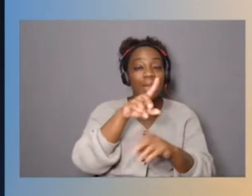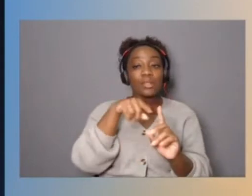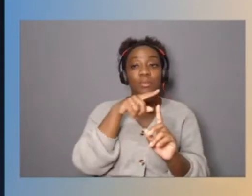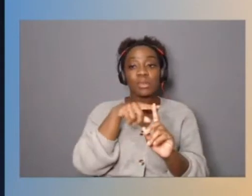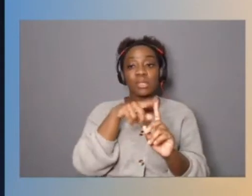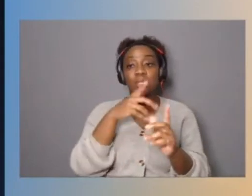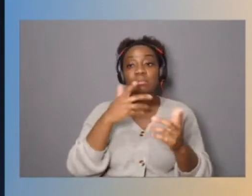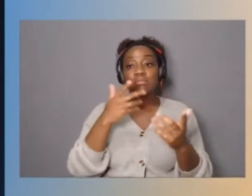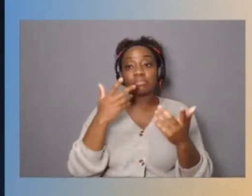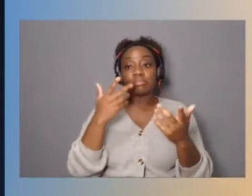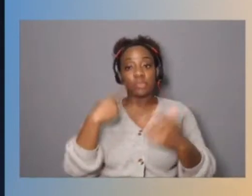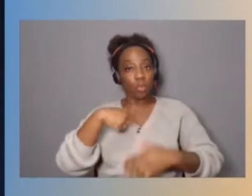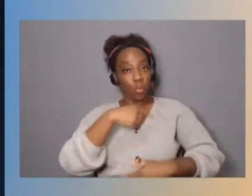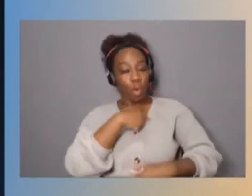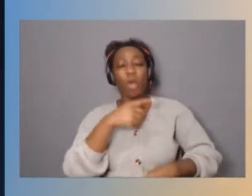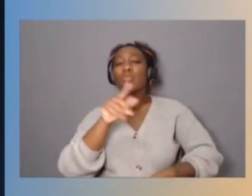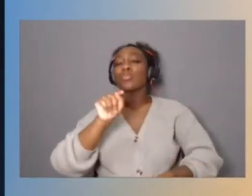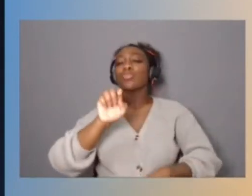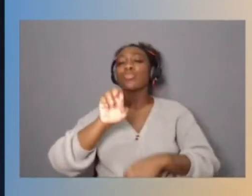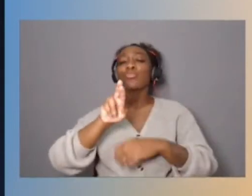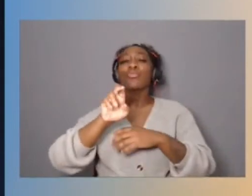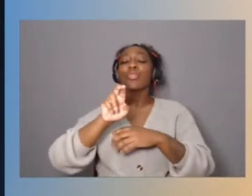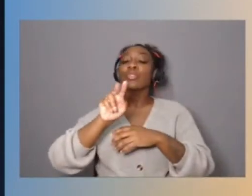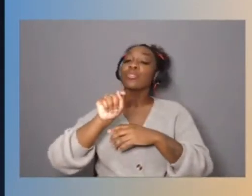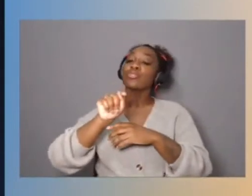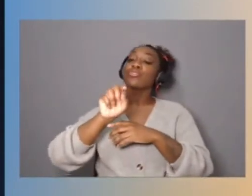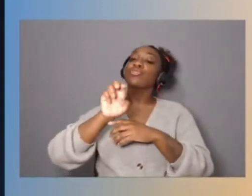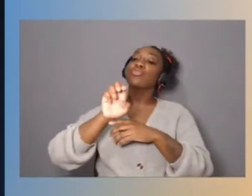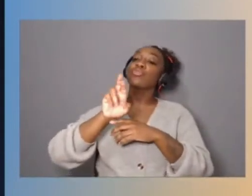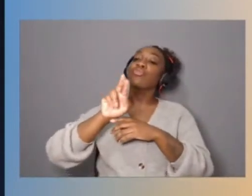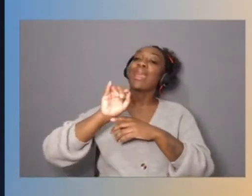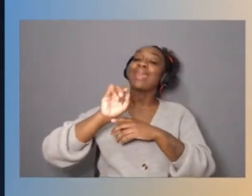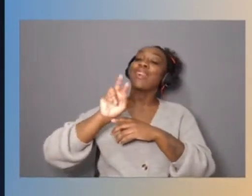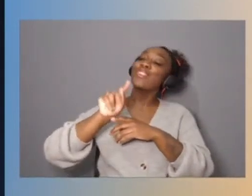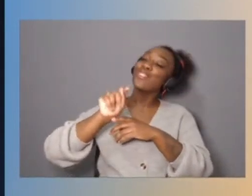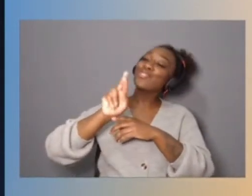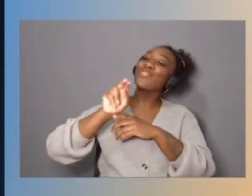And Ron talked about Trainium a bit. Yeah, sorry, just wanted to,